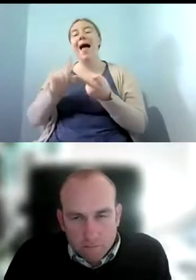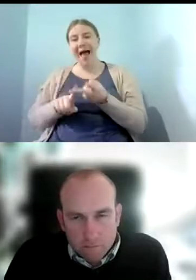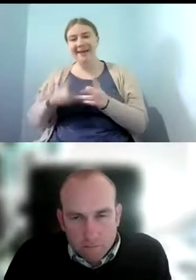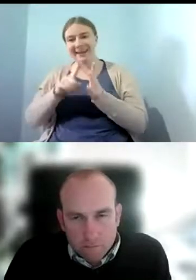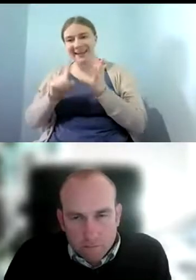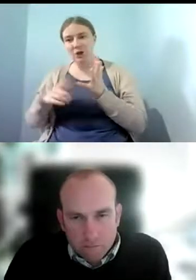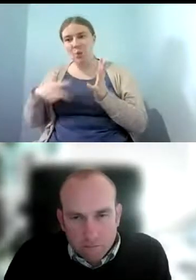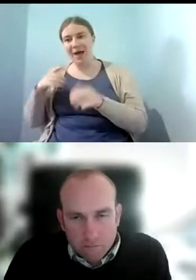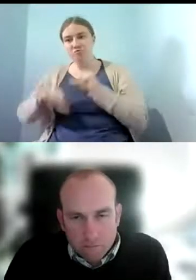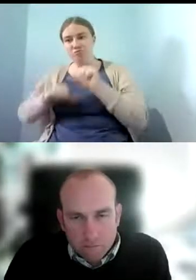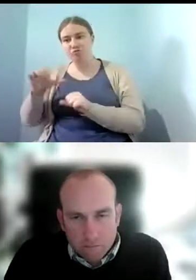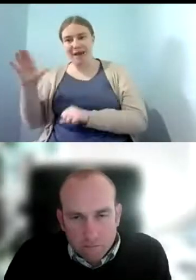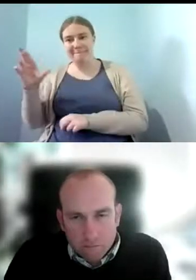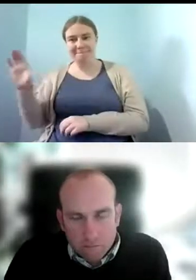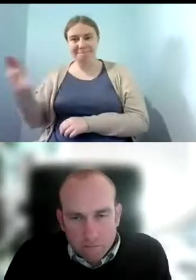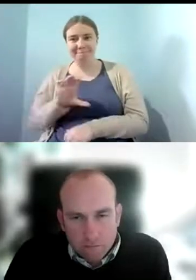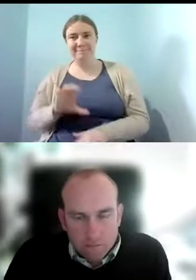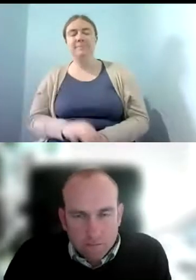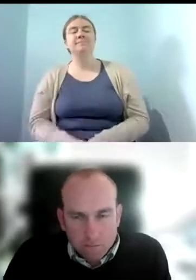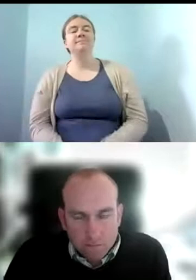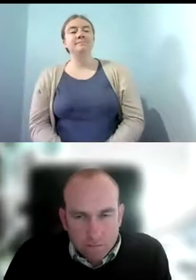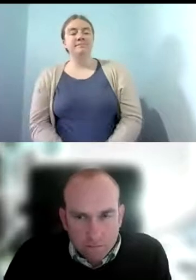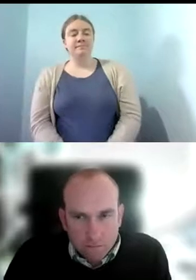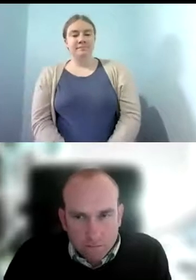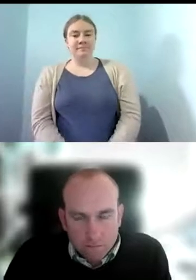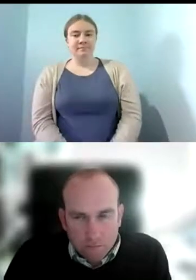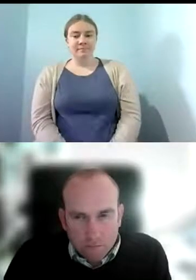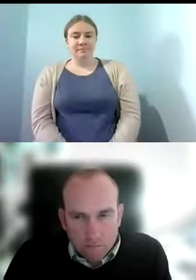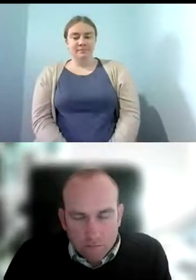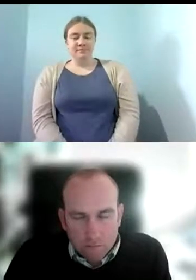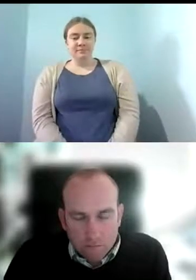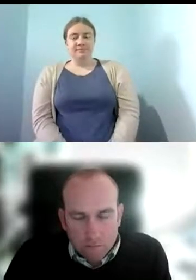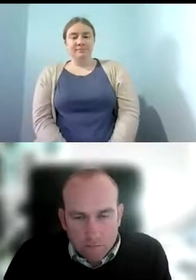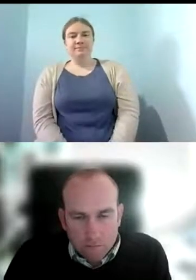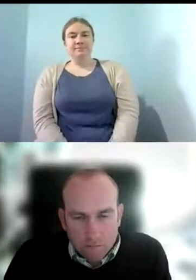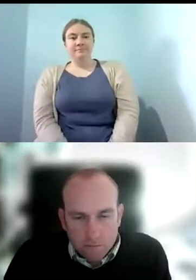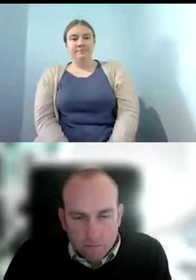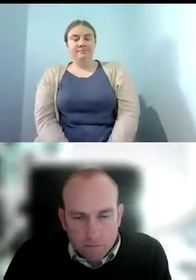um the next question we have is about and there was another question about this as